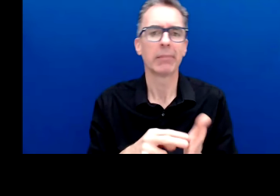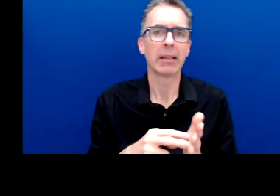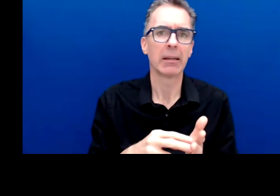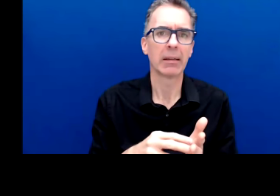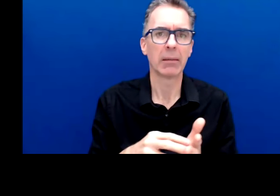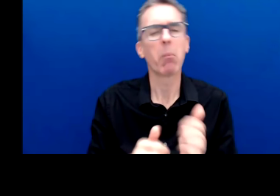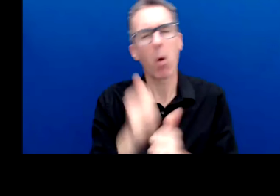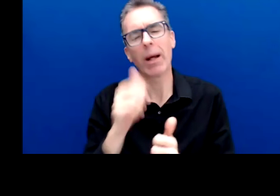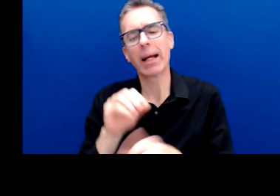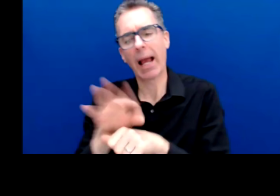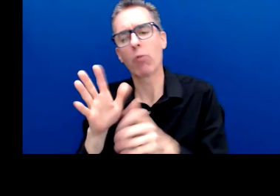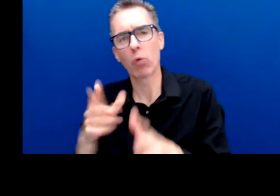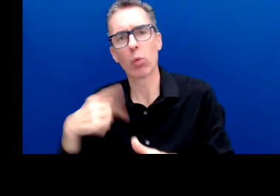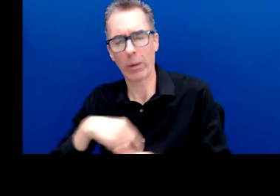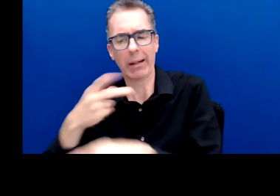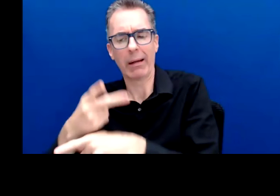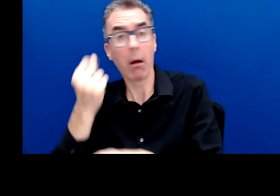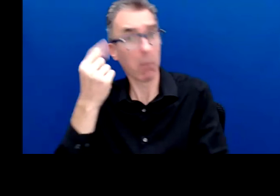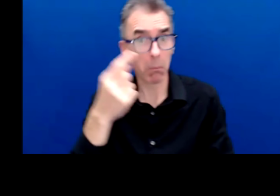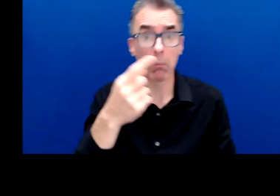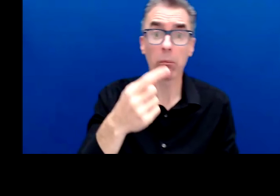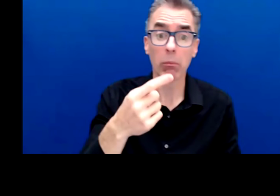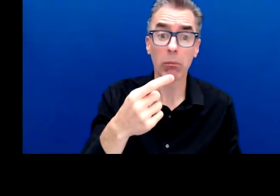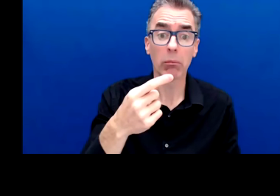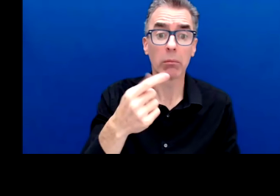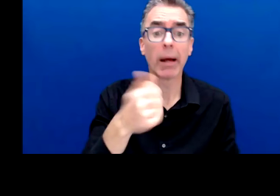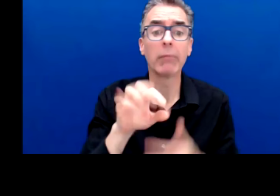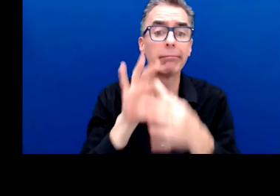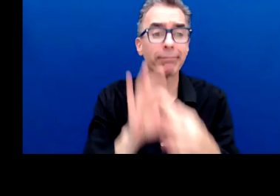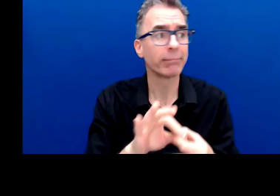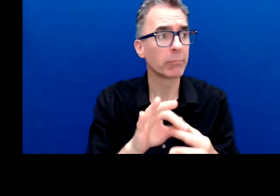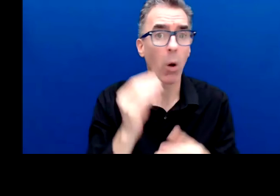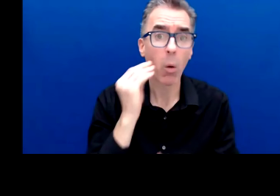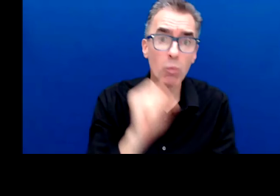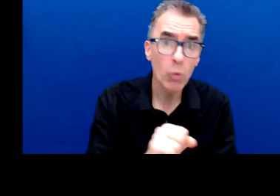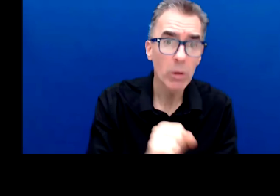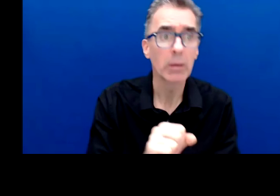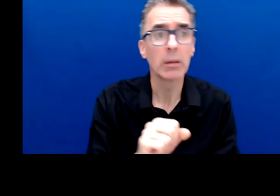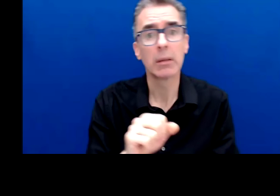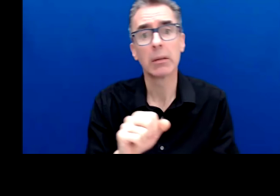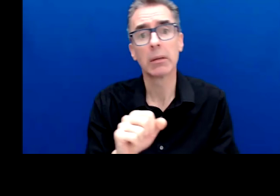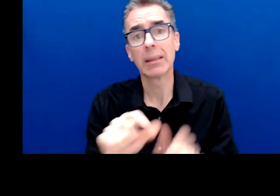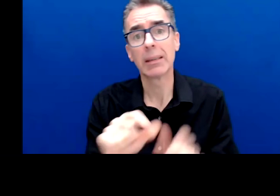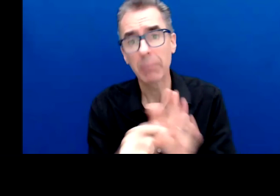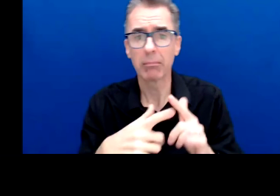But those are to do’s for academic, let's just say assignments that are due or whatnot.